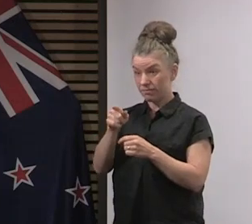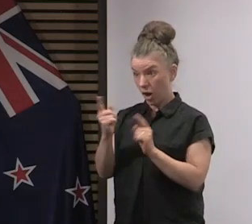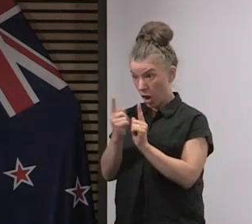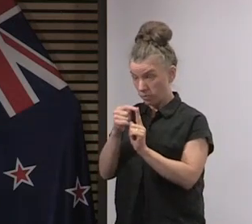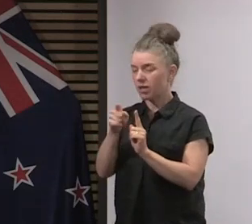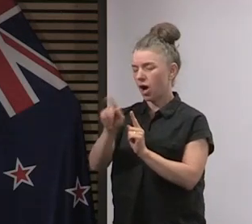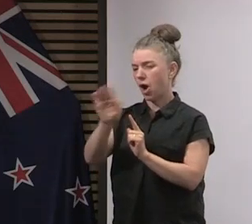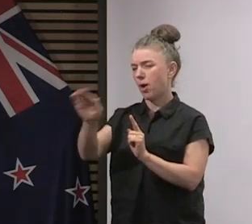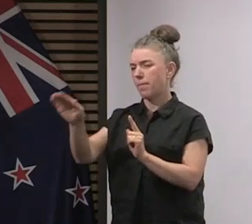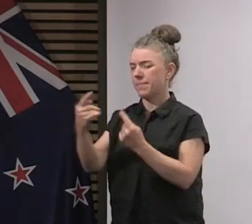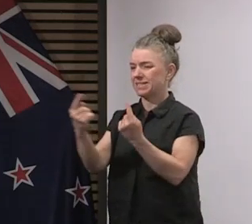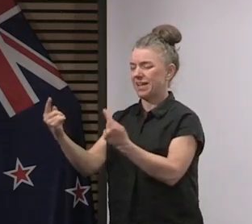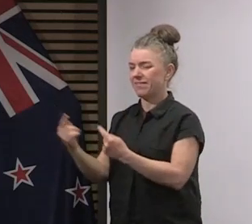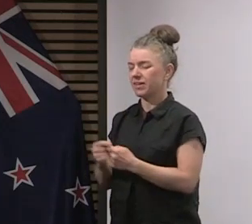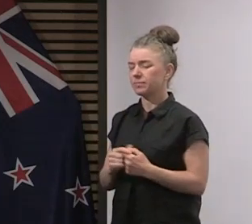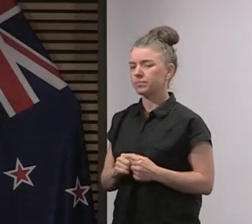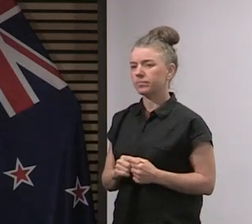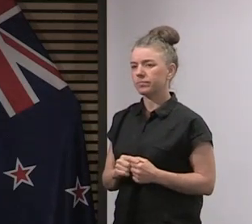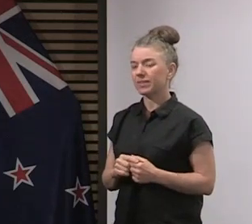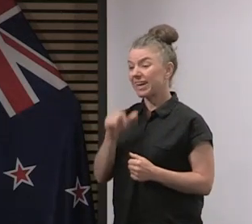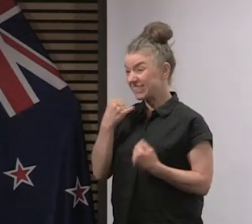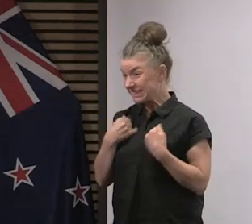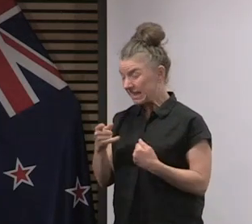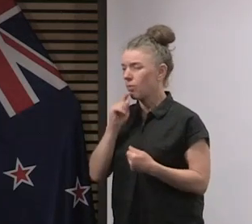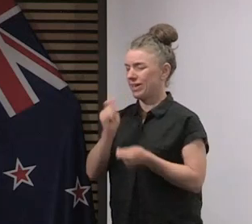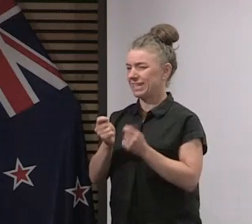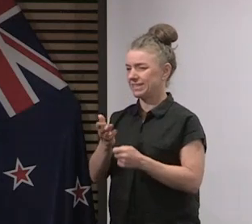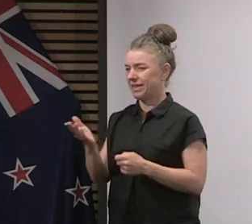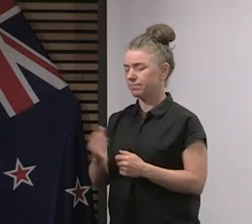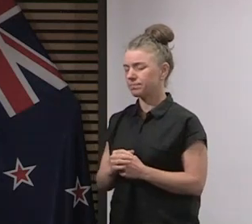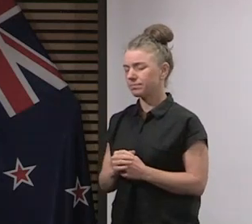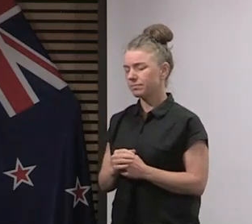identified and will be in self-isolation, tested if they